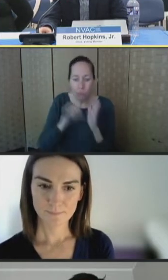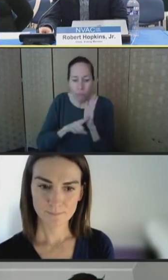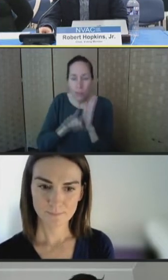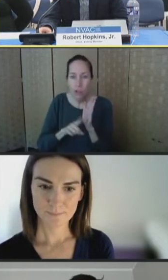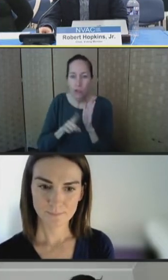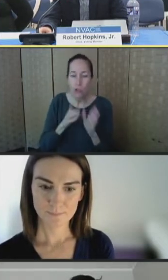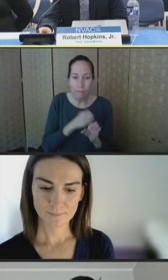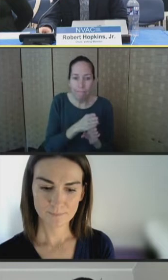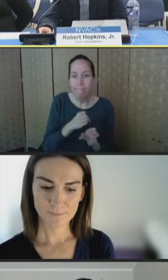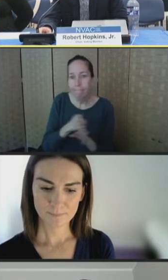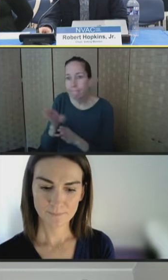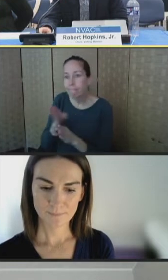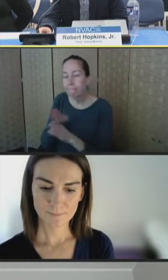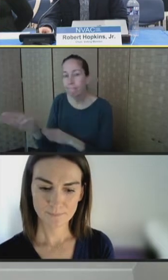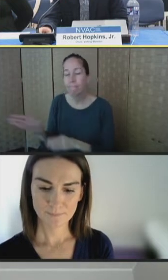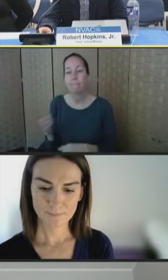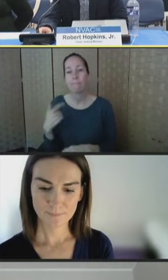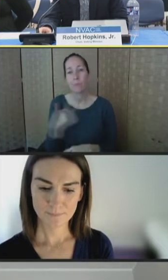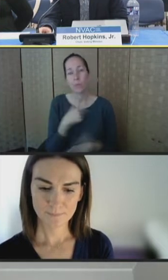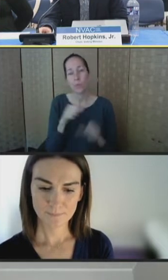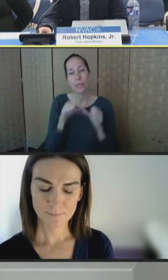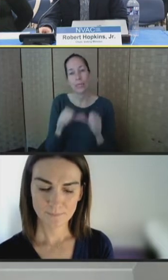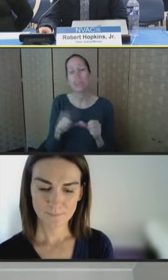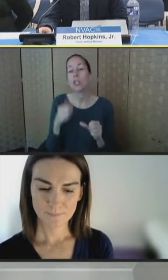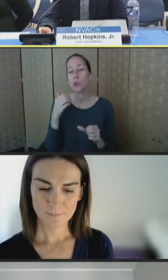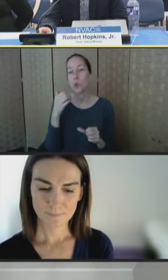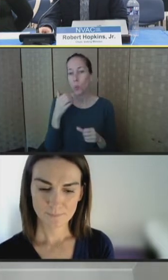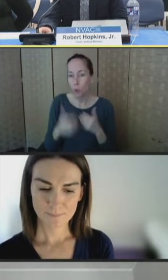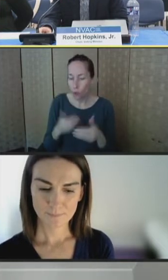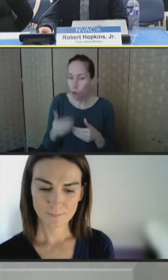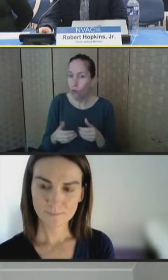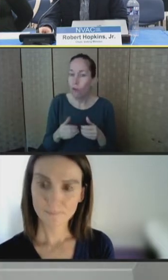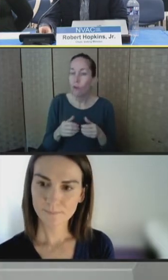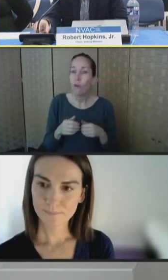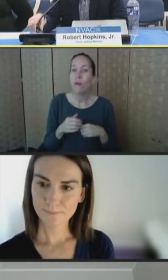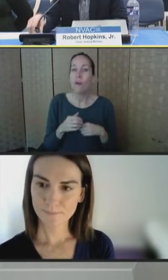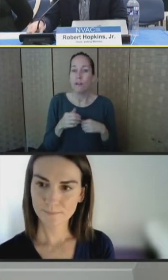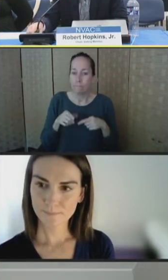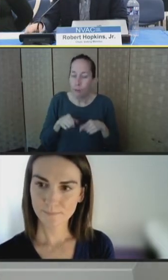continue to move forward through where we still are in our COVID-19 pandemic.